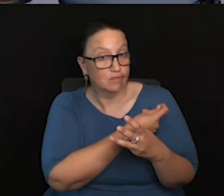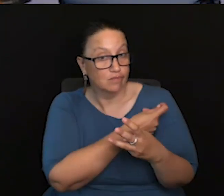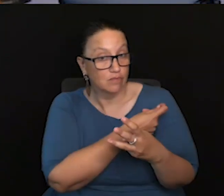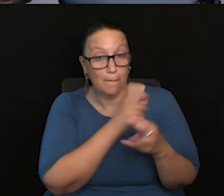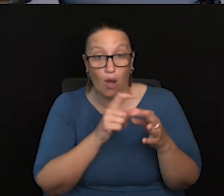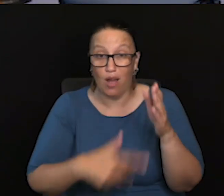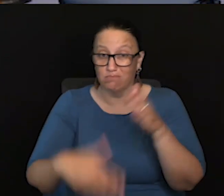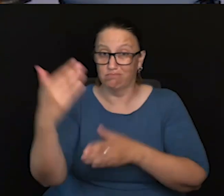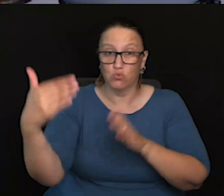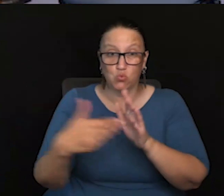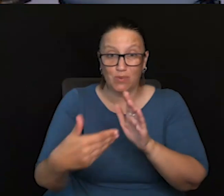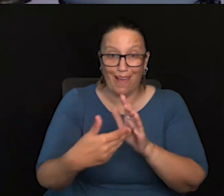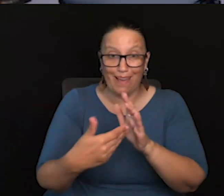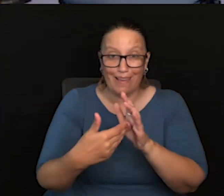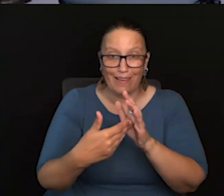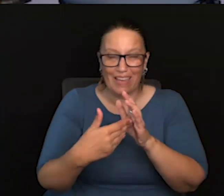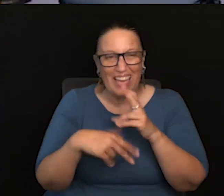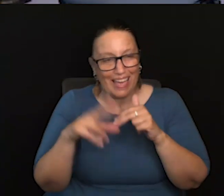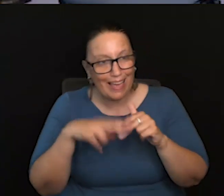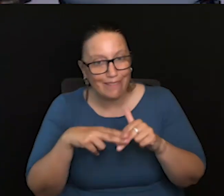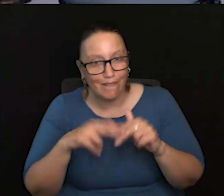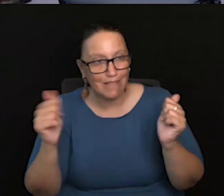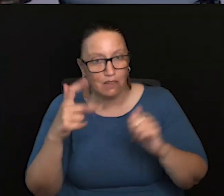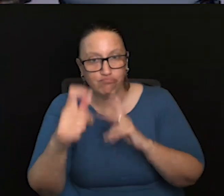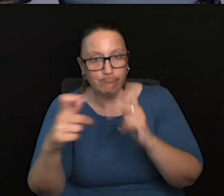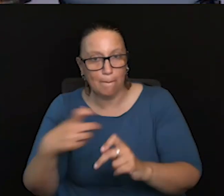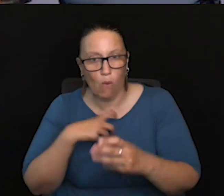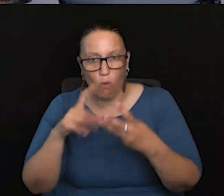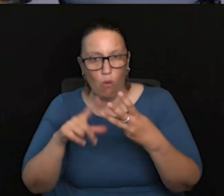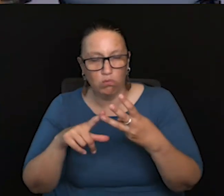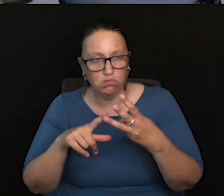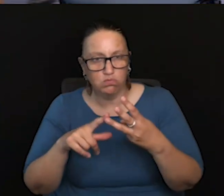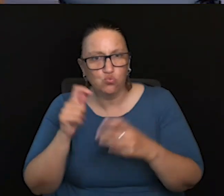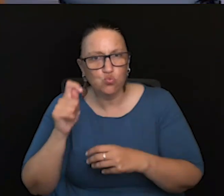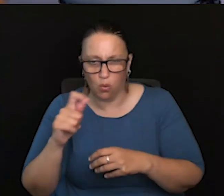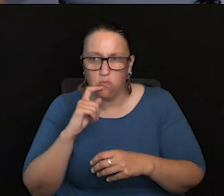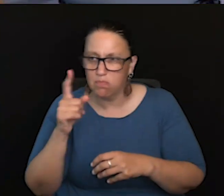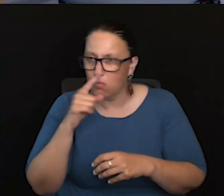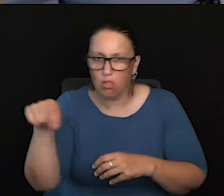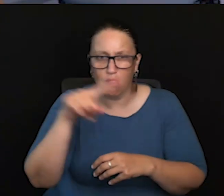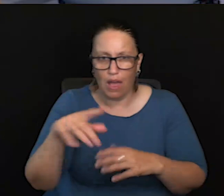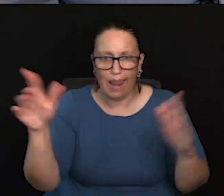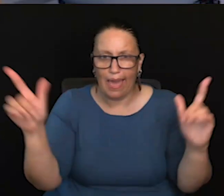New South Wales says four to six weeks, Victoria says six, and ATAGI says wait until you are over your symptoms. Which is it?